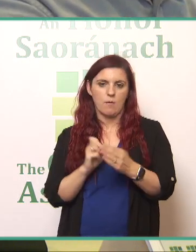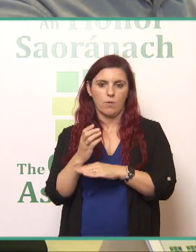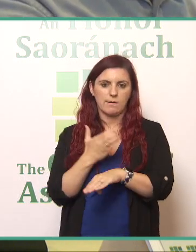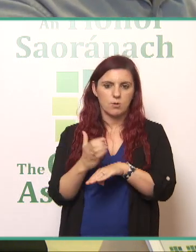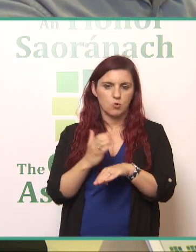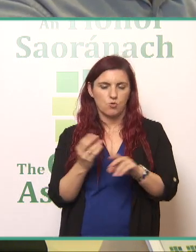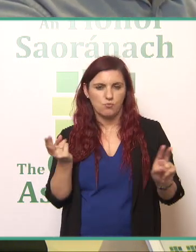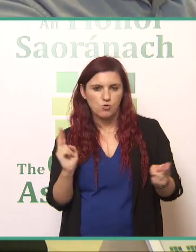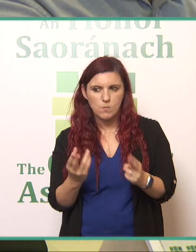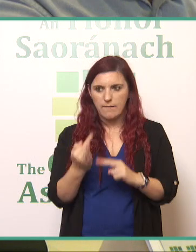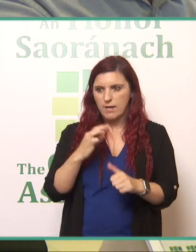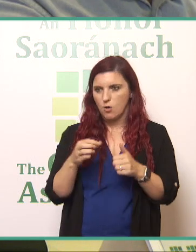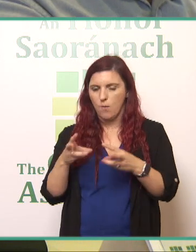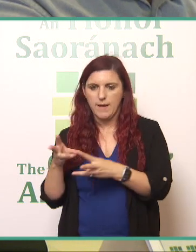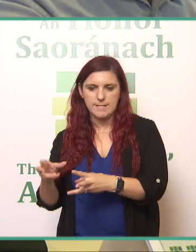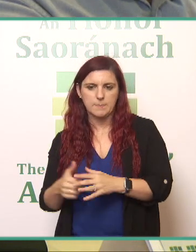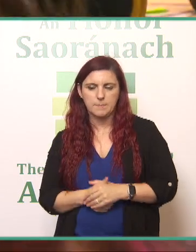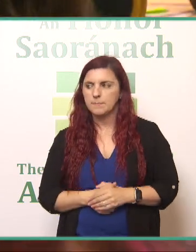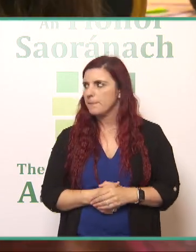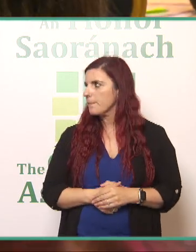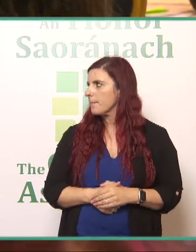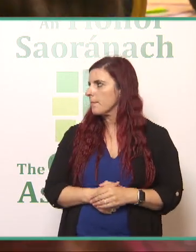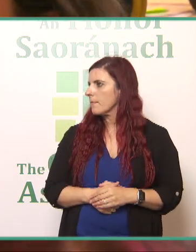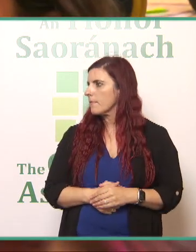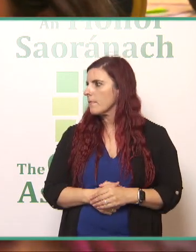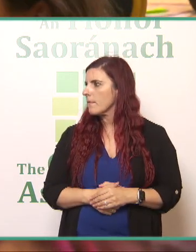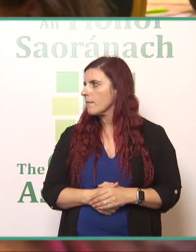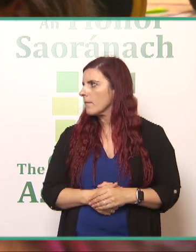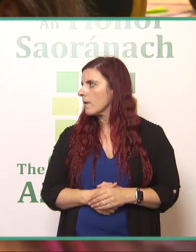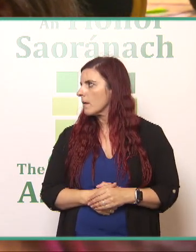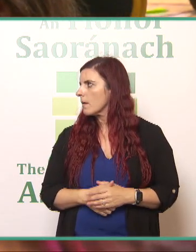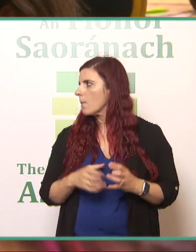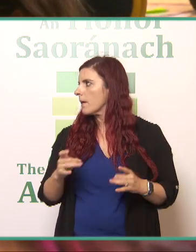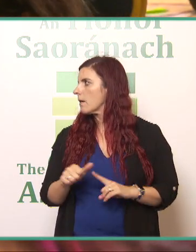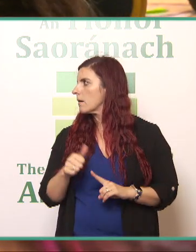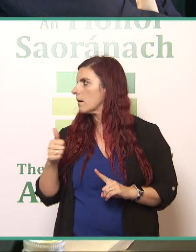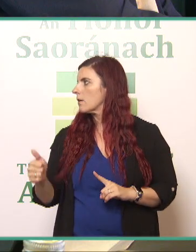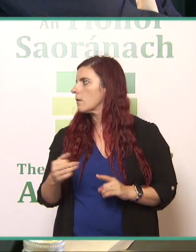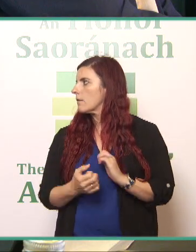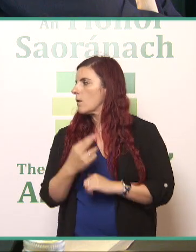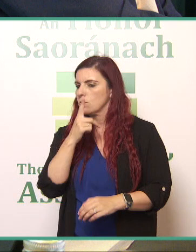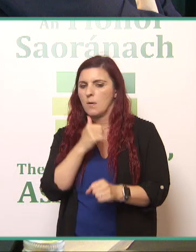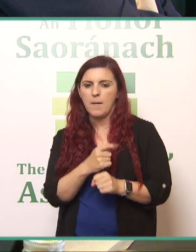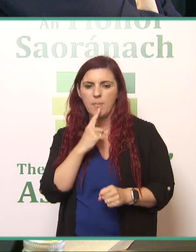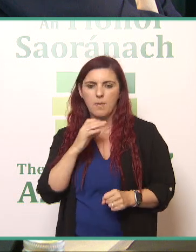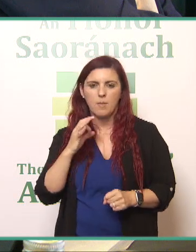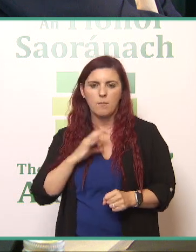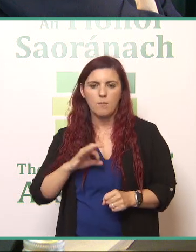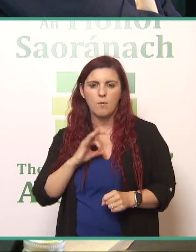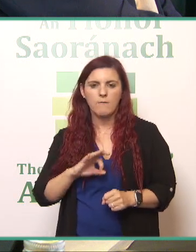to look at ways of reducing further as well. Okay, Mark with mighty be able to follow up with us on the prophets question. Can we come back as we tend